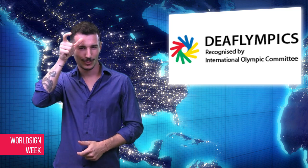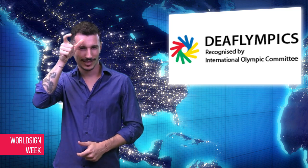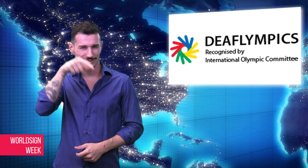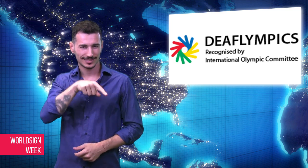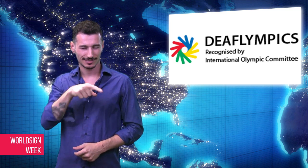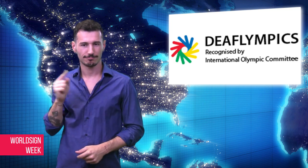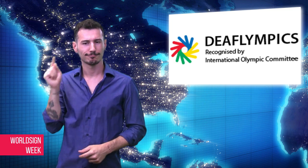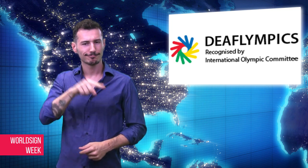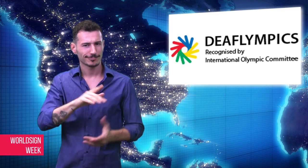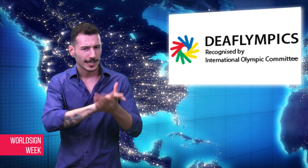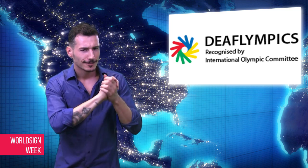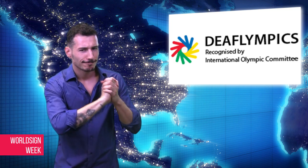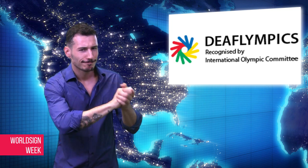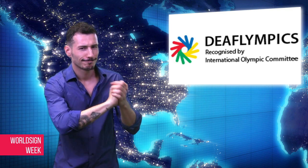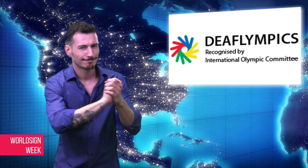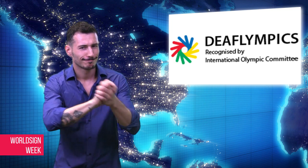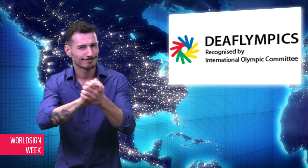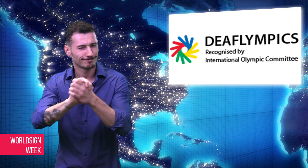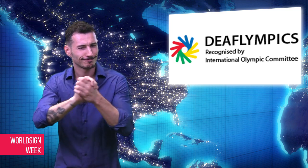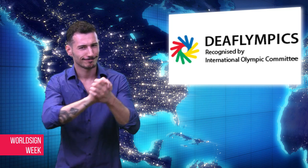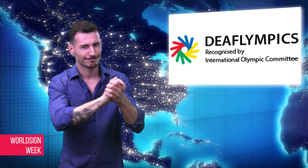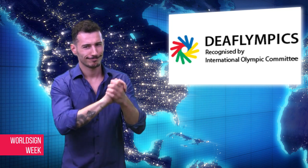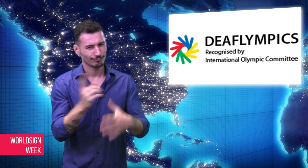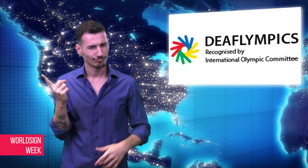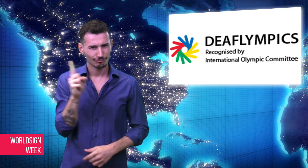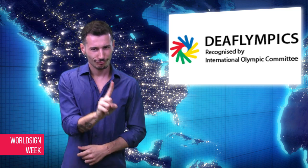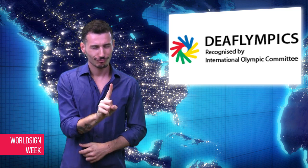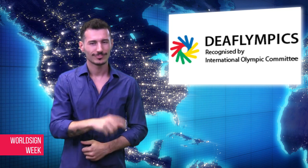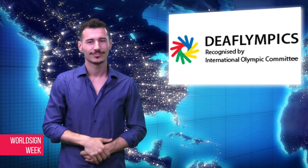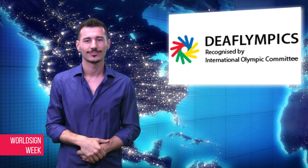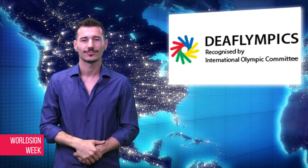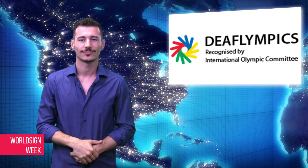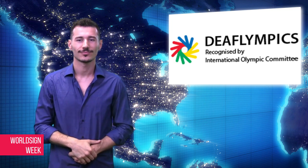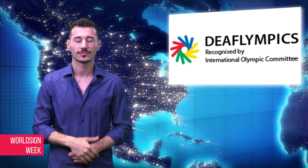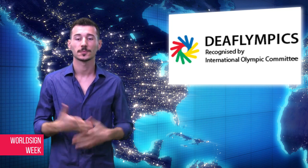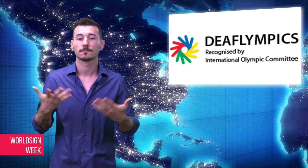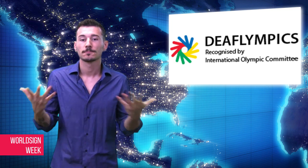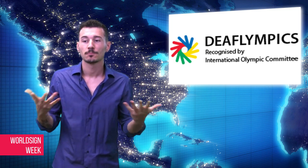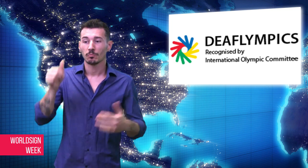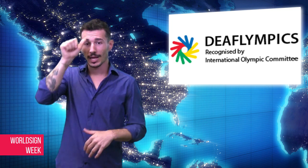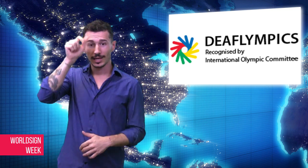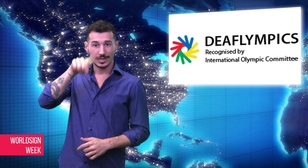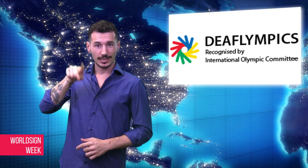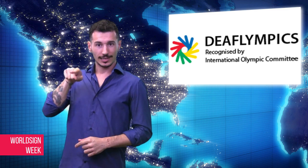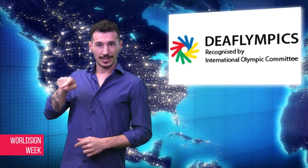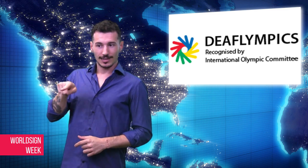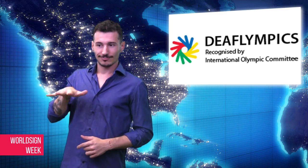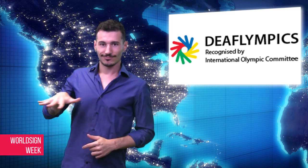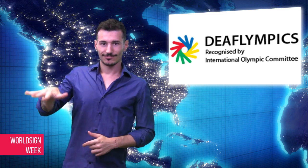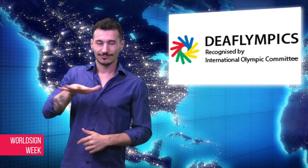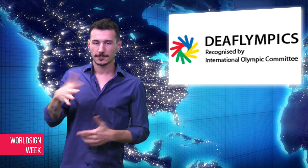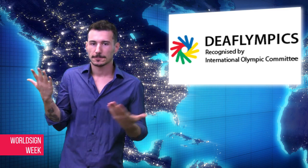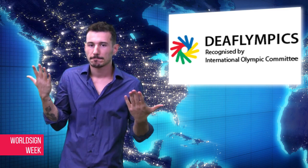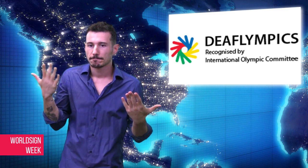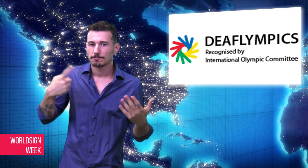country, President Erdogan congratulated Turkey athletes who won medals. It is